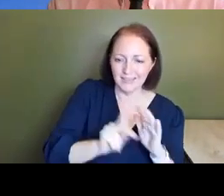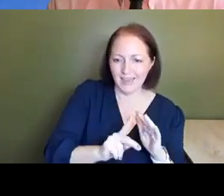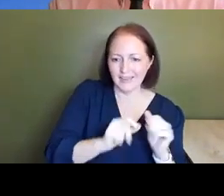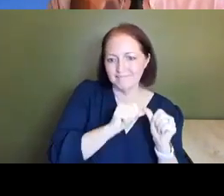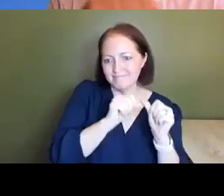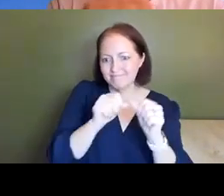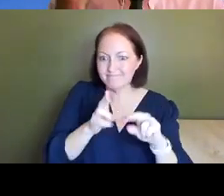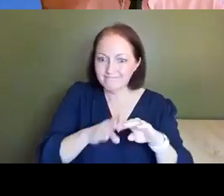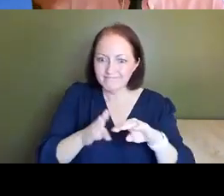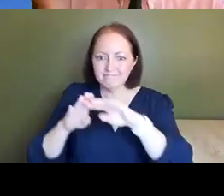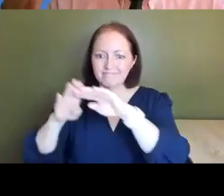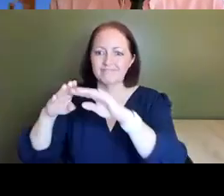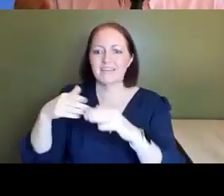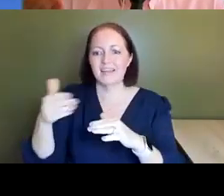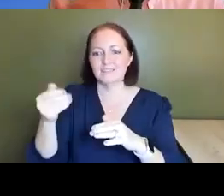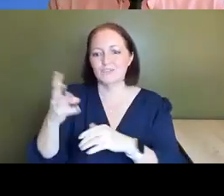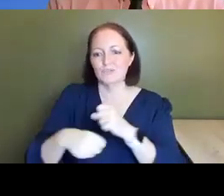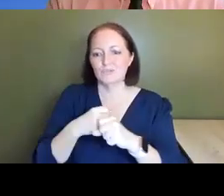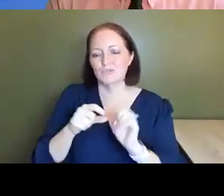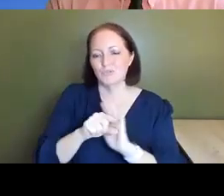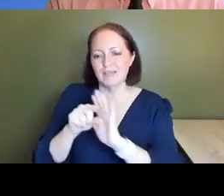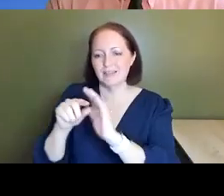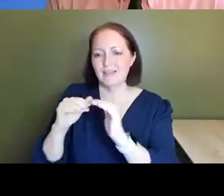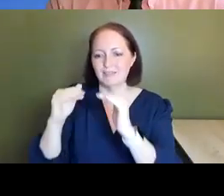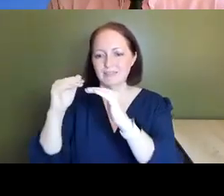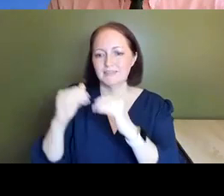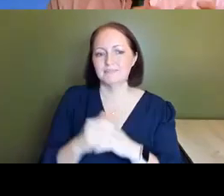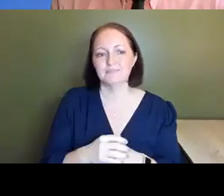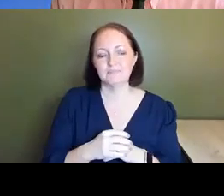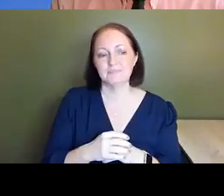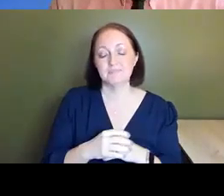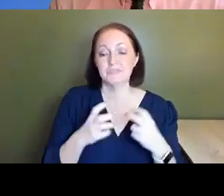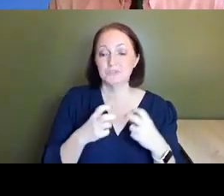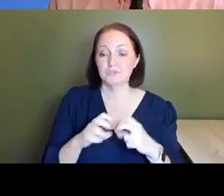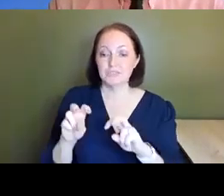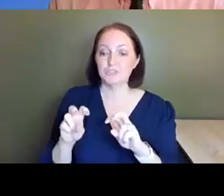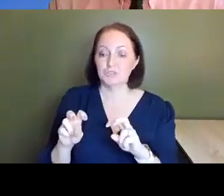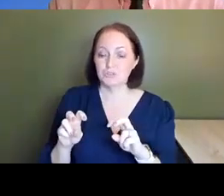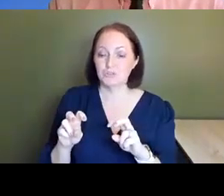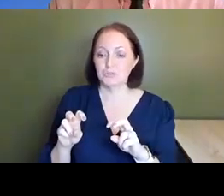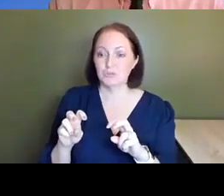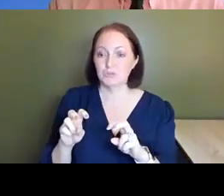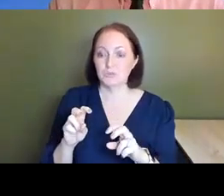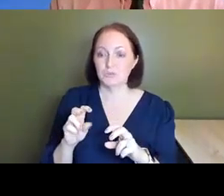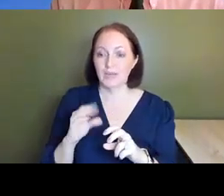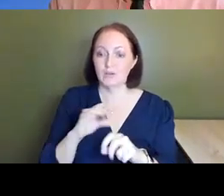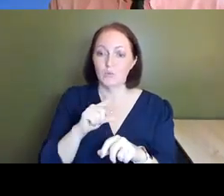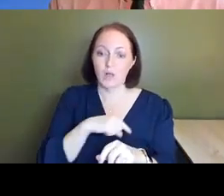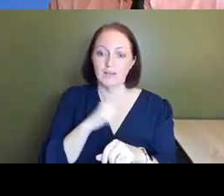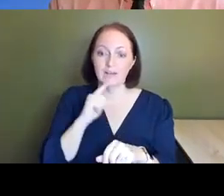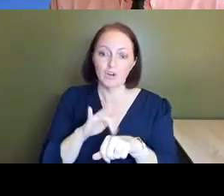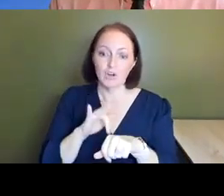off in the next few grades. The transition to and quality of the early elementary grades